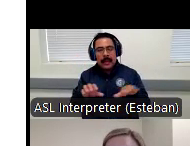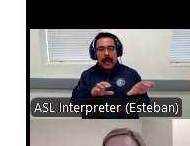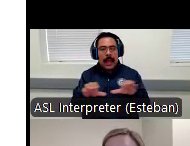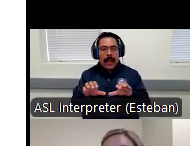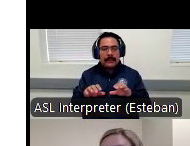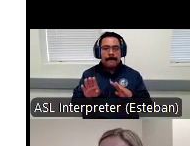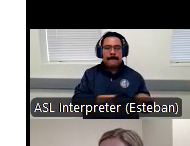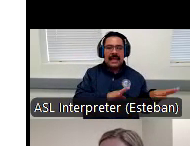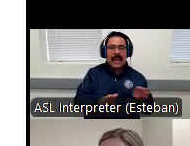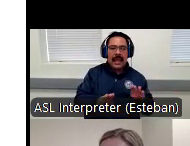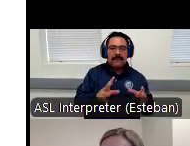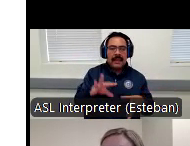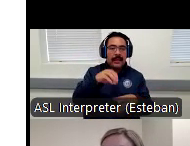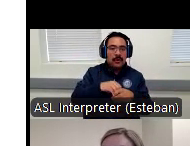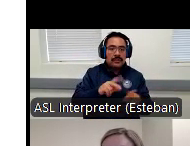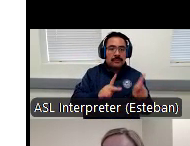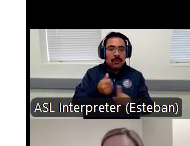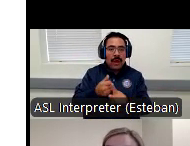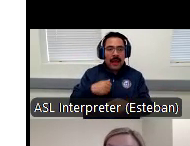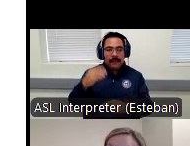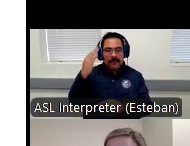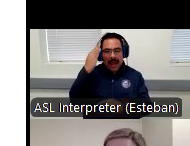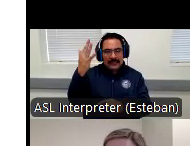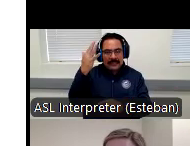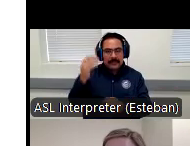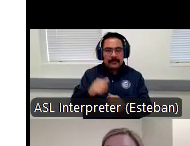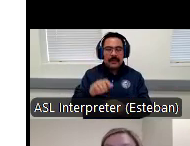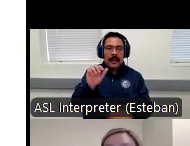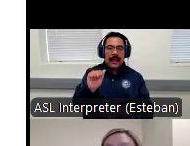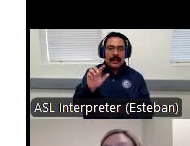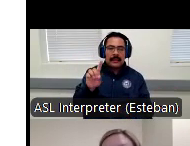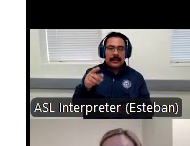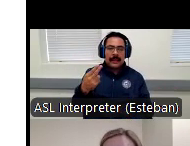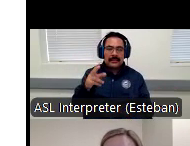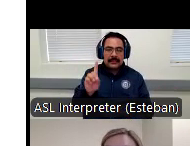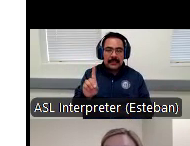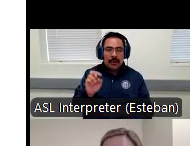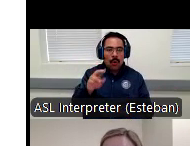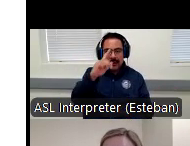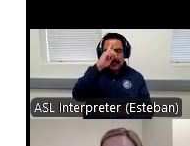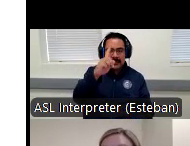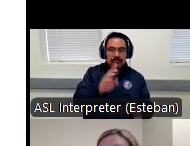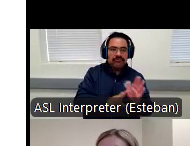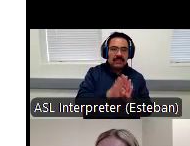people who have autism, people who have ADHD, or an intellectual developmental or cognitive